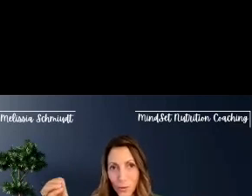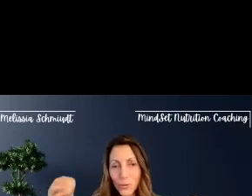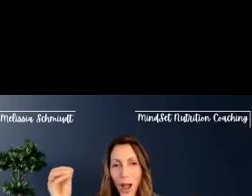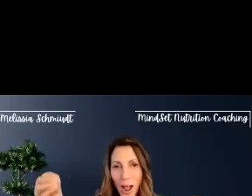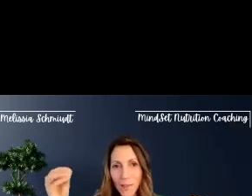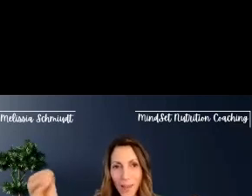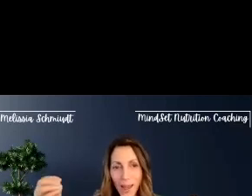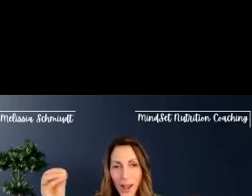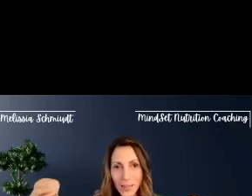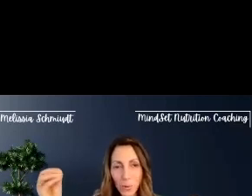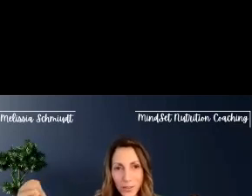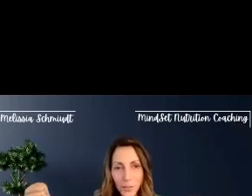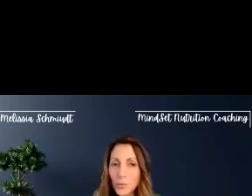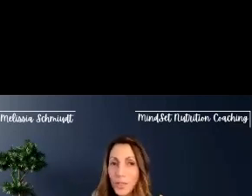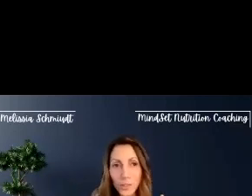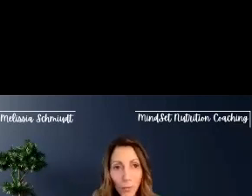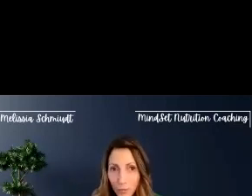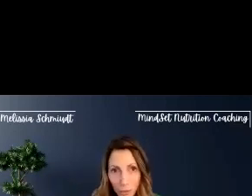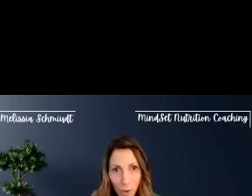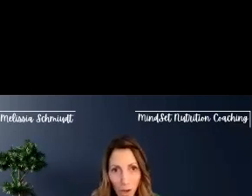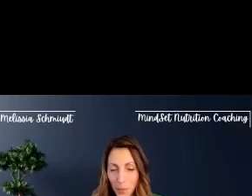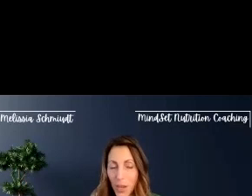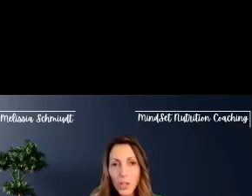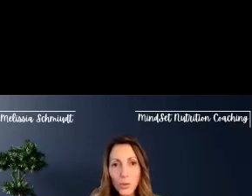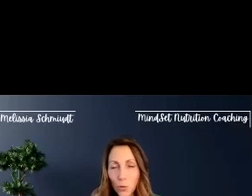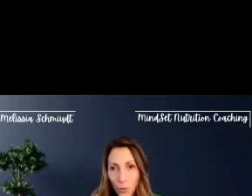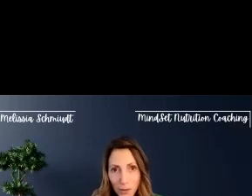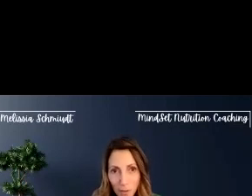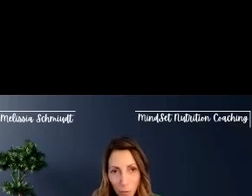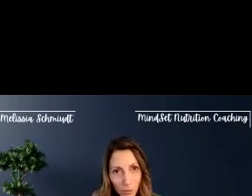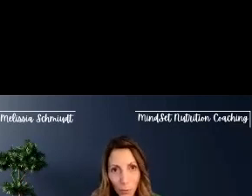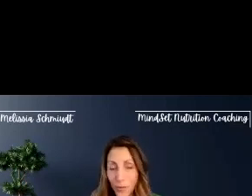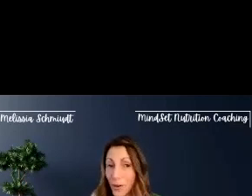So those are high-fat, highly processed foods. They don't fill you up. You crave them more and more.